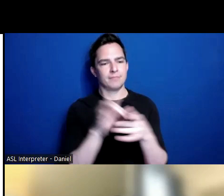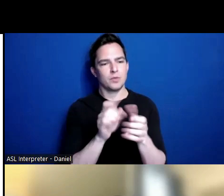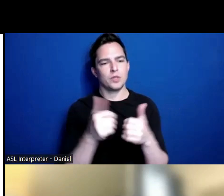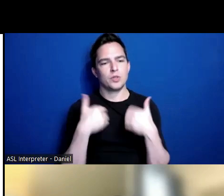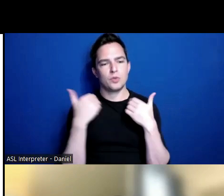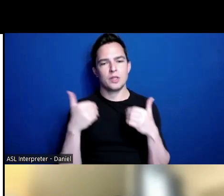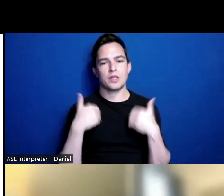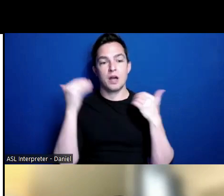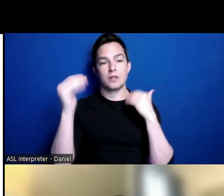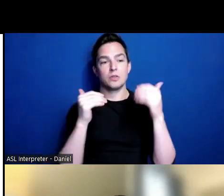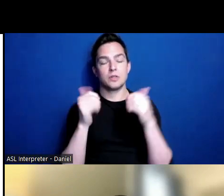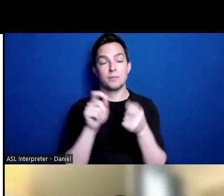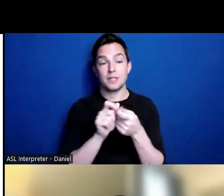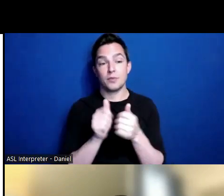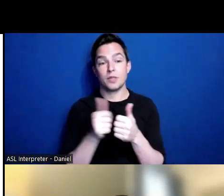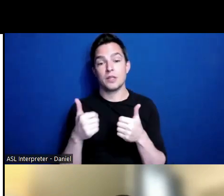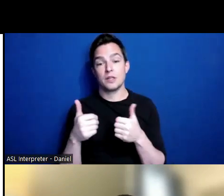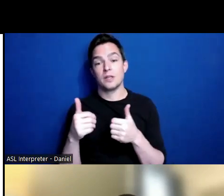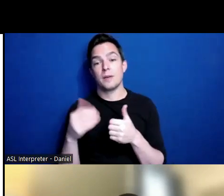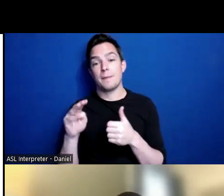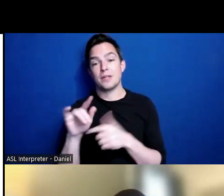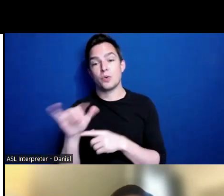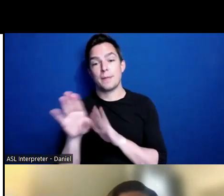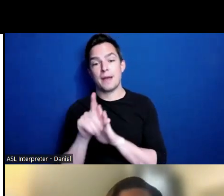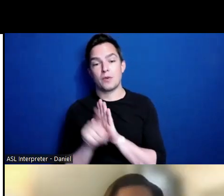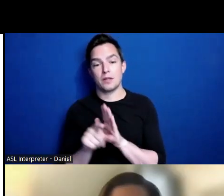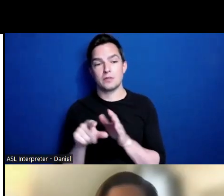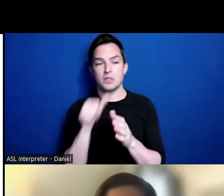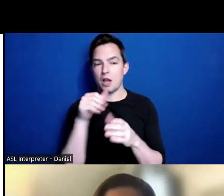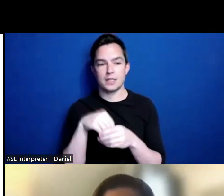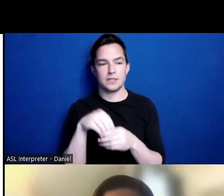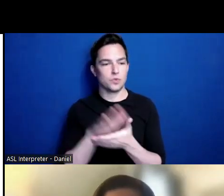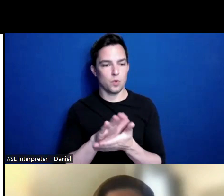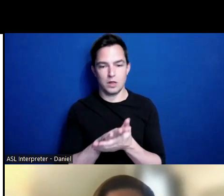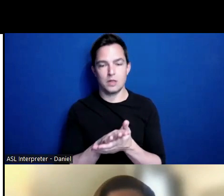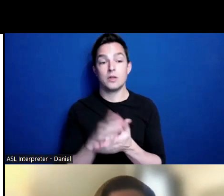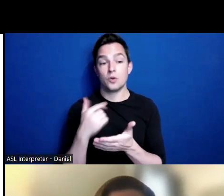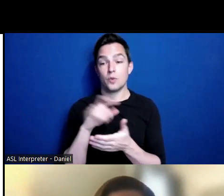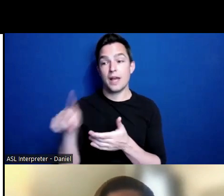from minority backgrounds who are out of school. And we asked them also about how to maintain